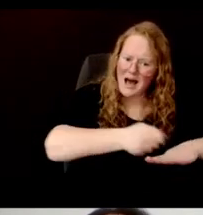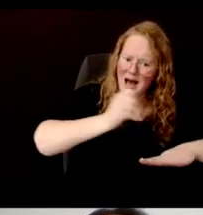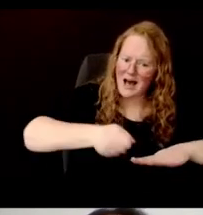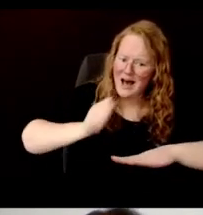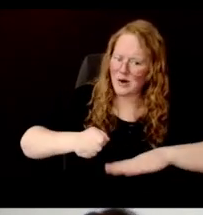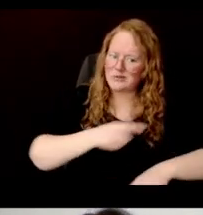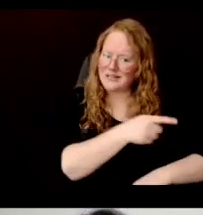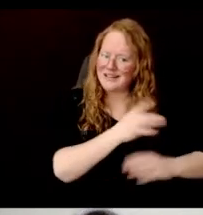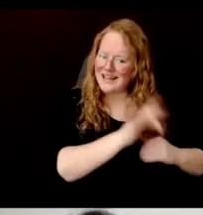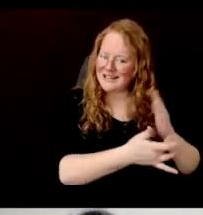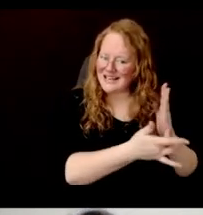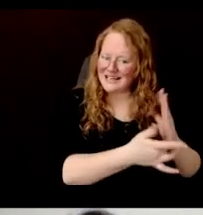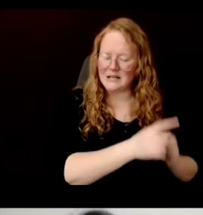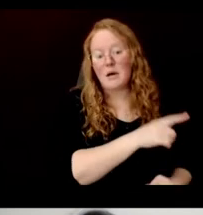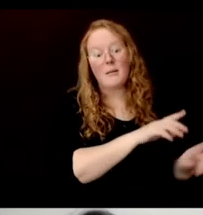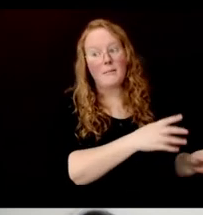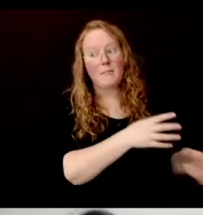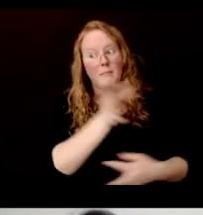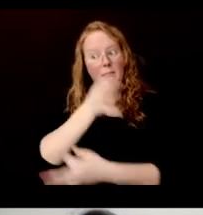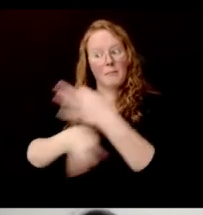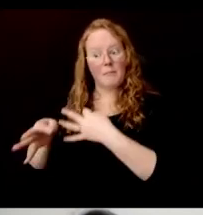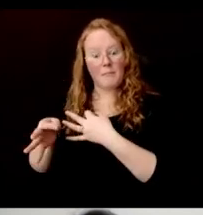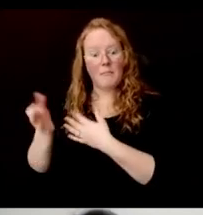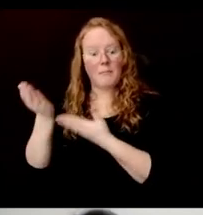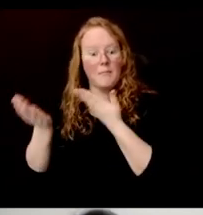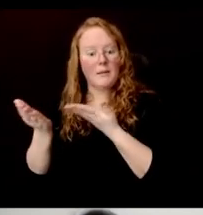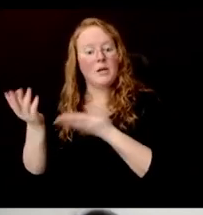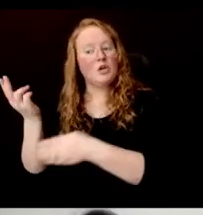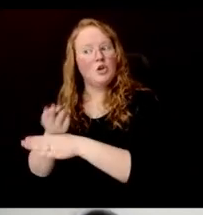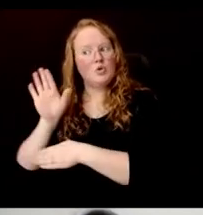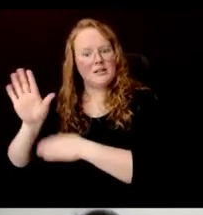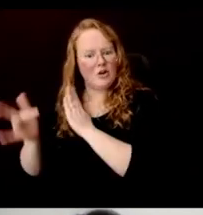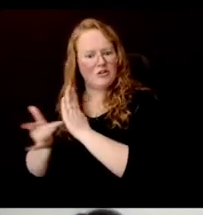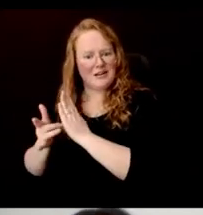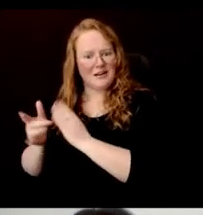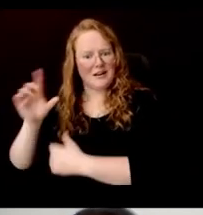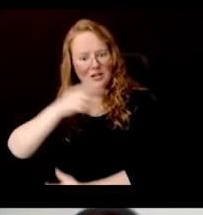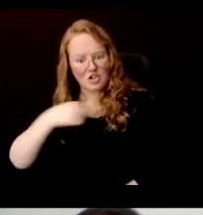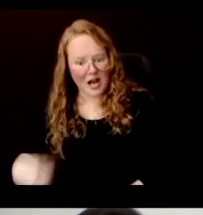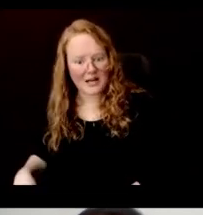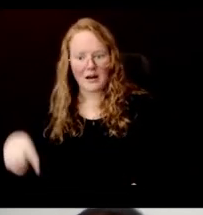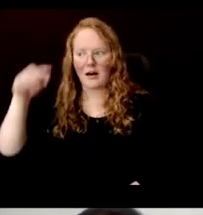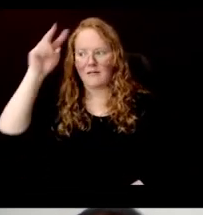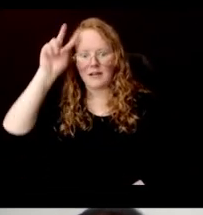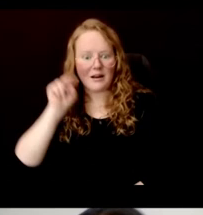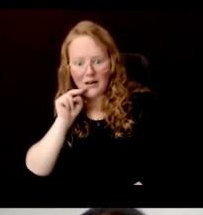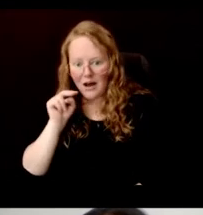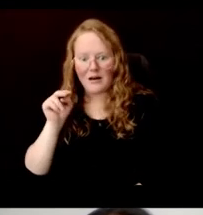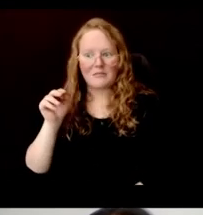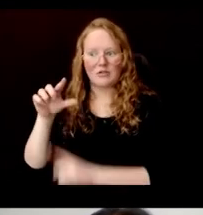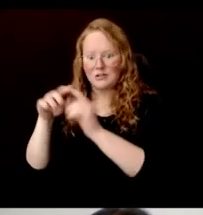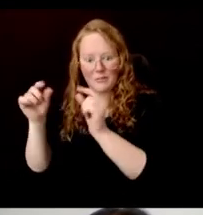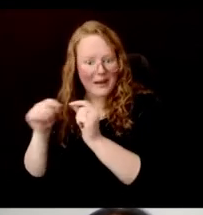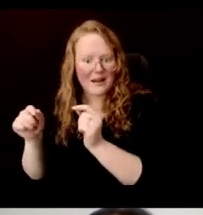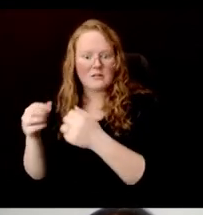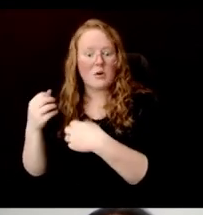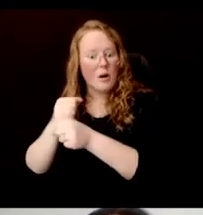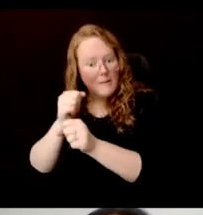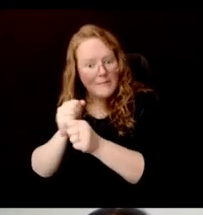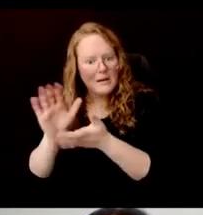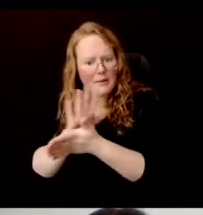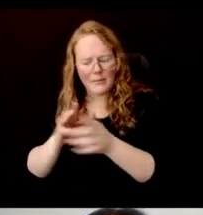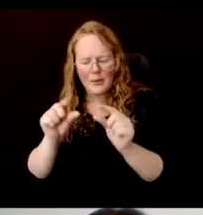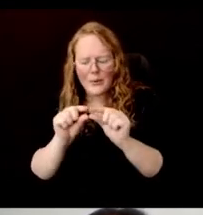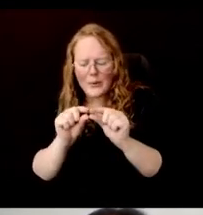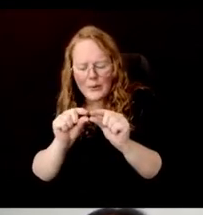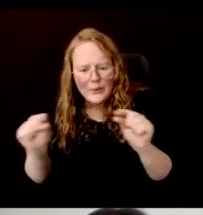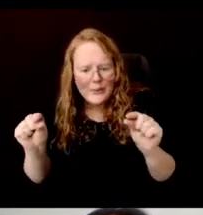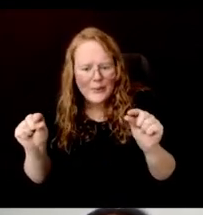And instead using something like what is done in China, Vietnam, and Japan to make a thinner sheet where the fibers are fully inter-tangled with each other.